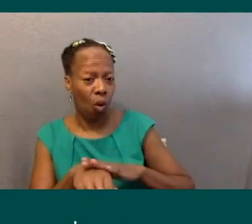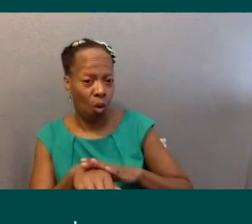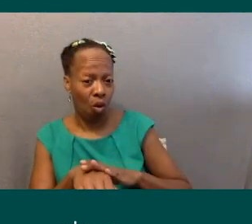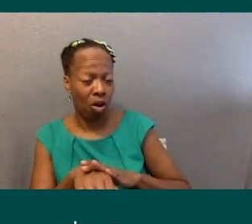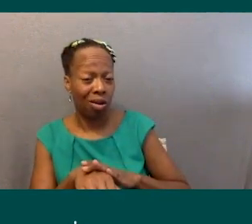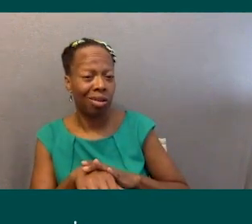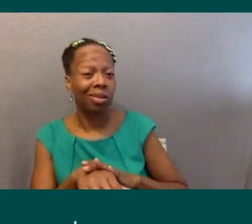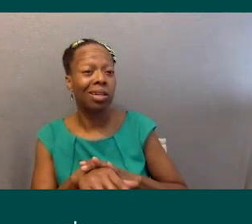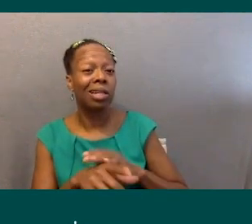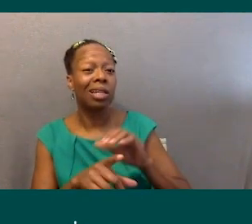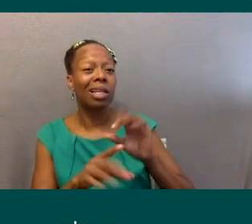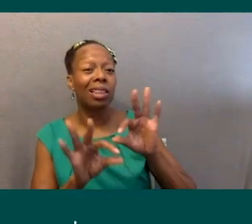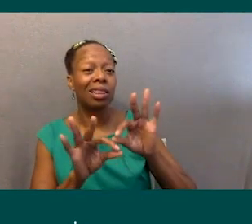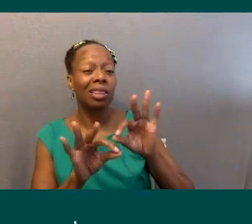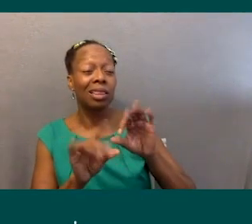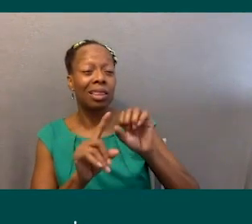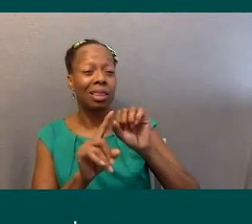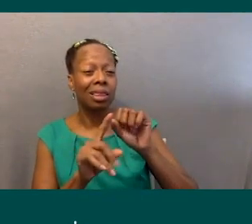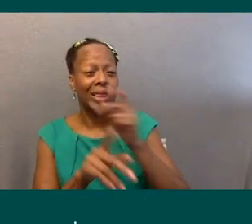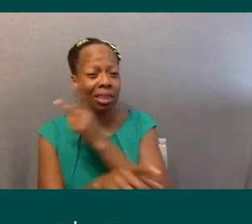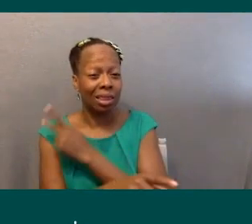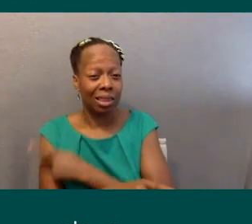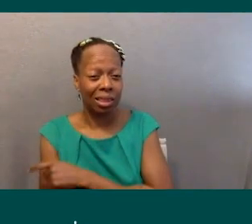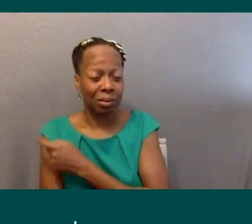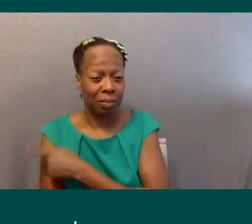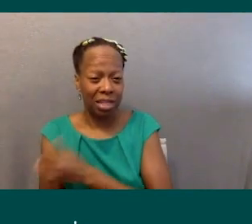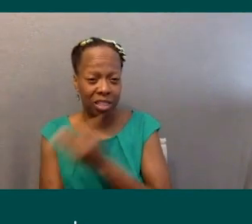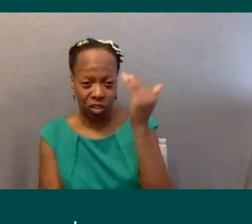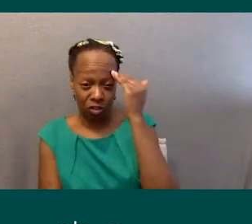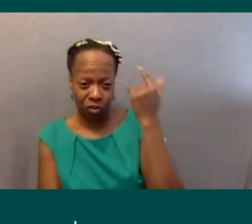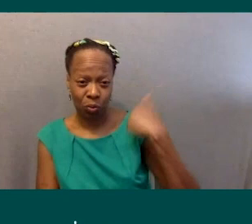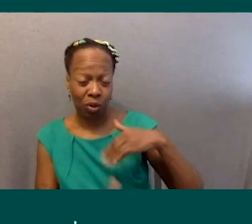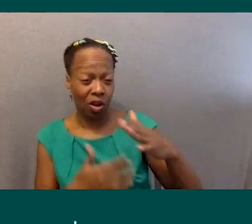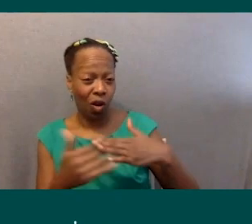watch the hips and the spines, the period can vary